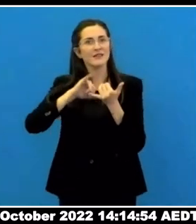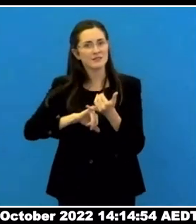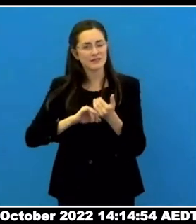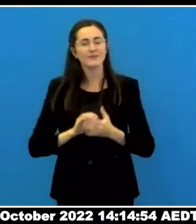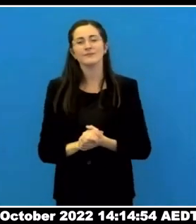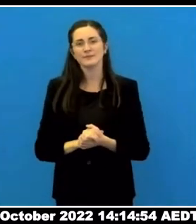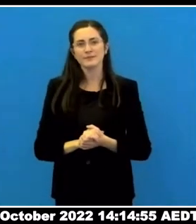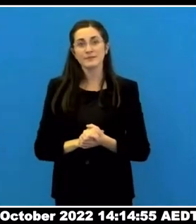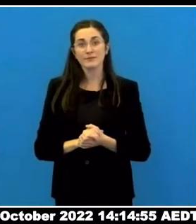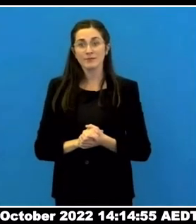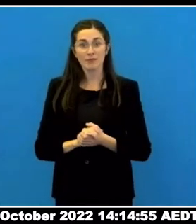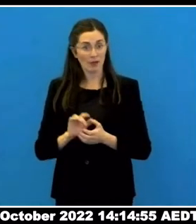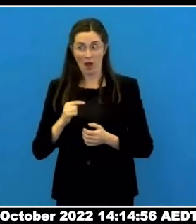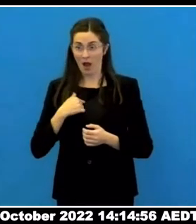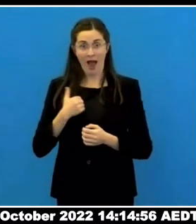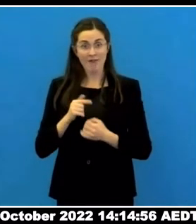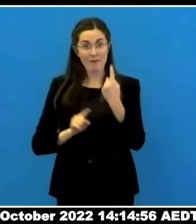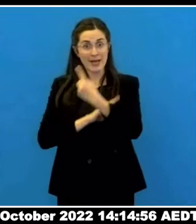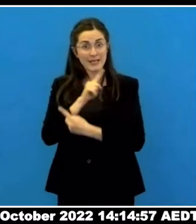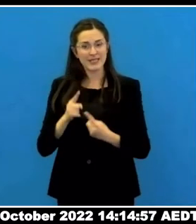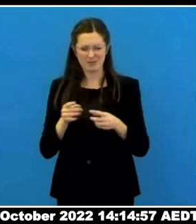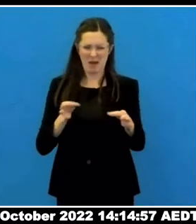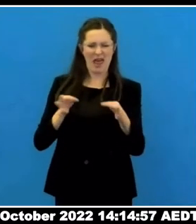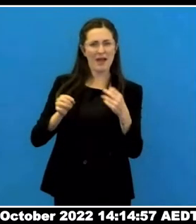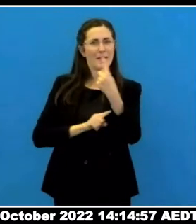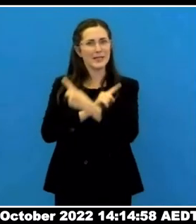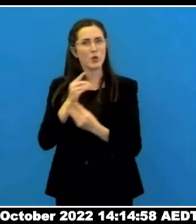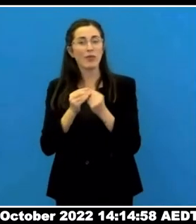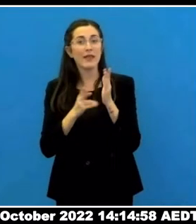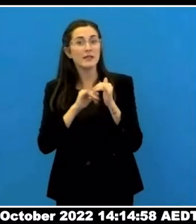The first planning meeting with the NDIS was over the phone.